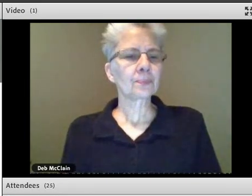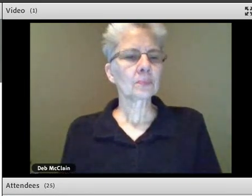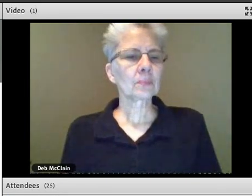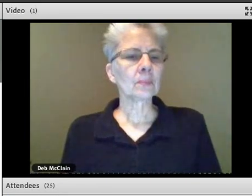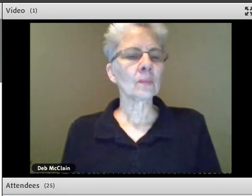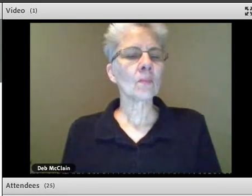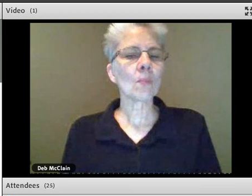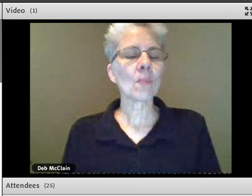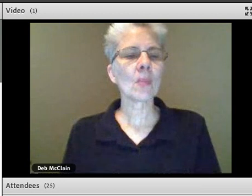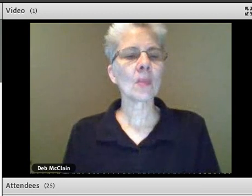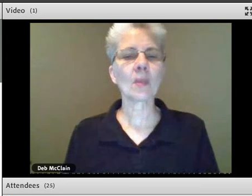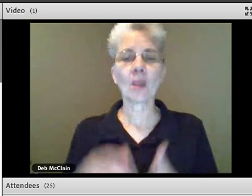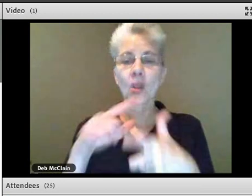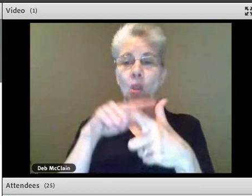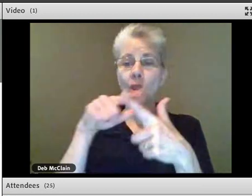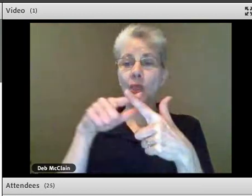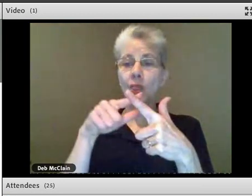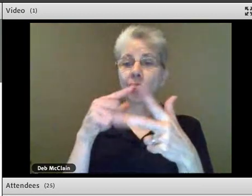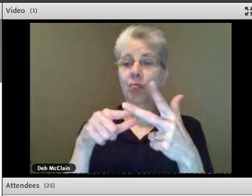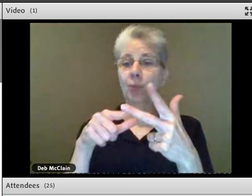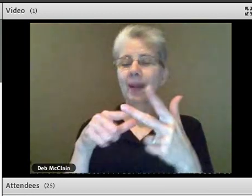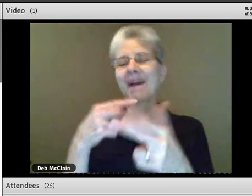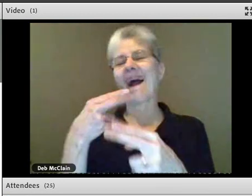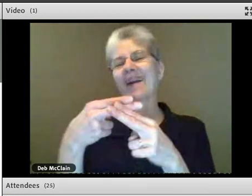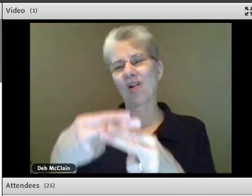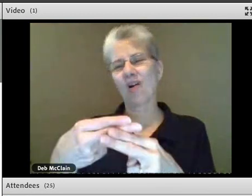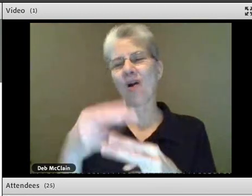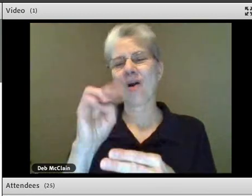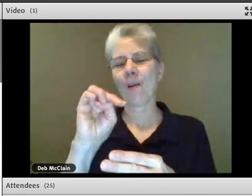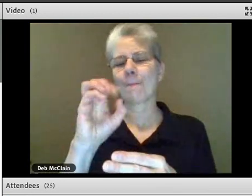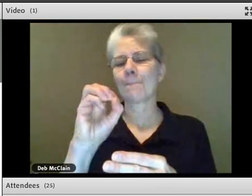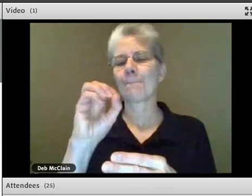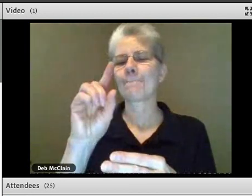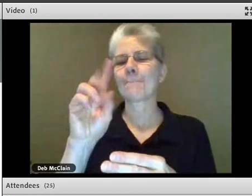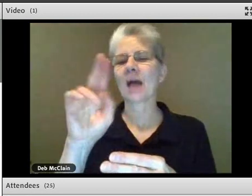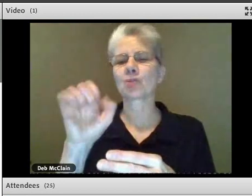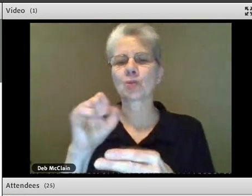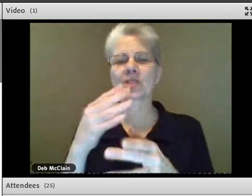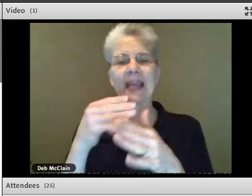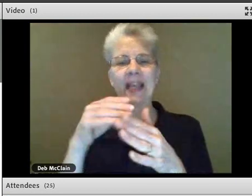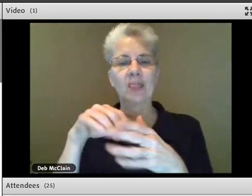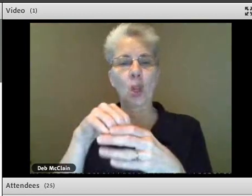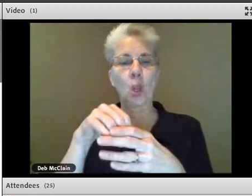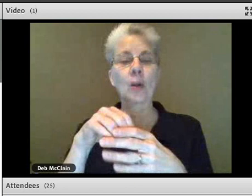So there's three main, I call them modules, within your learning management system. You have your communication module,